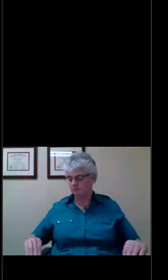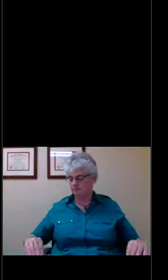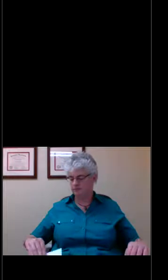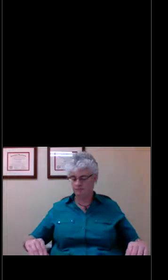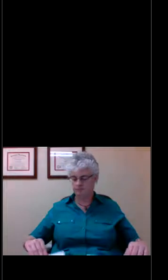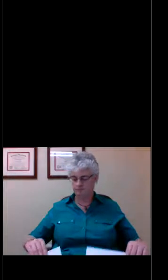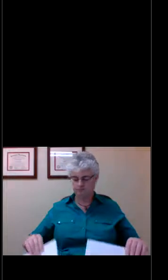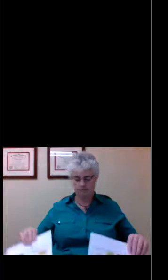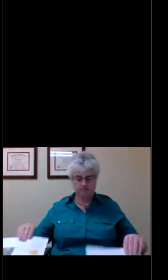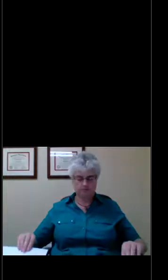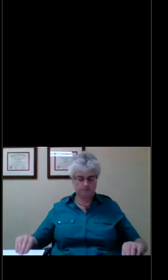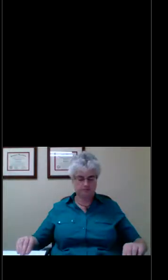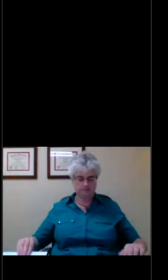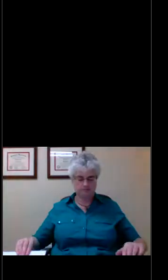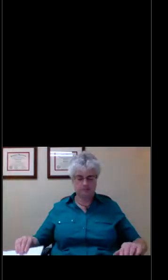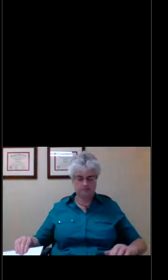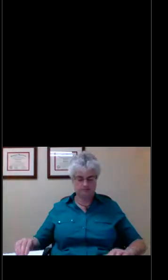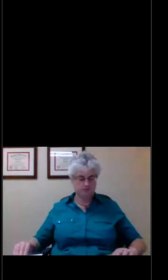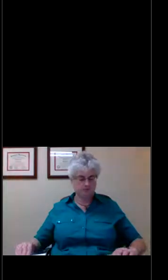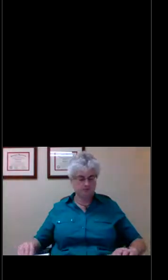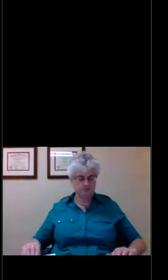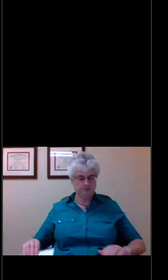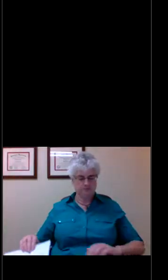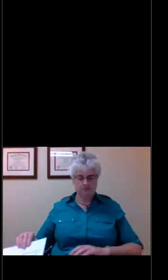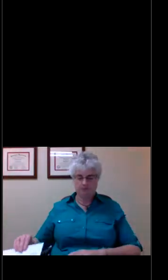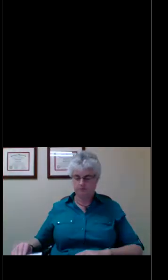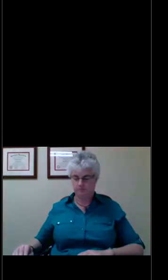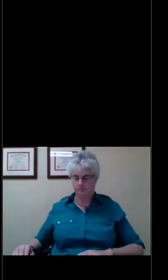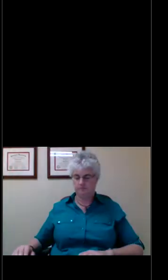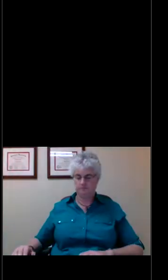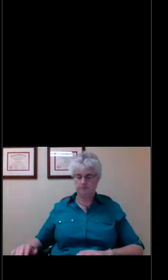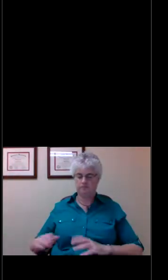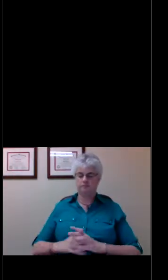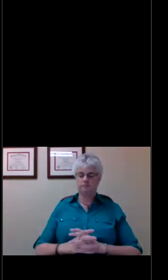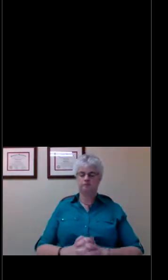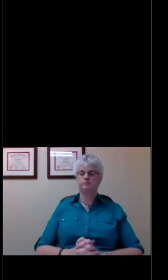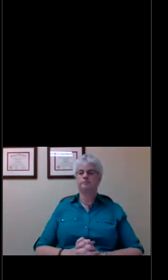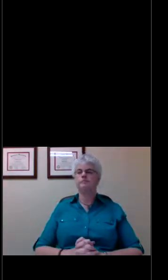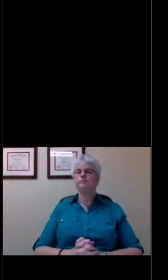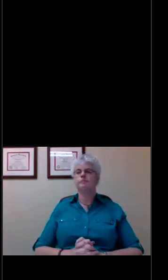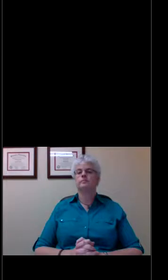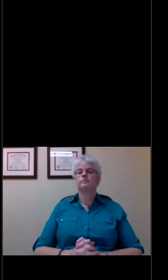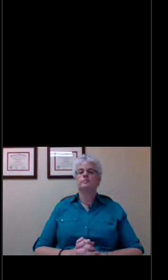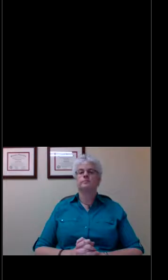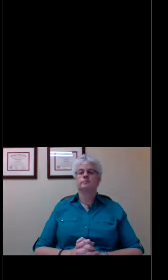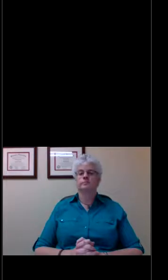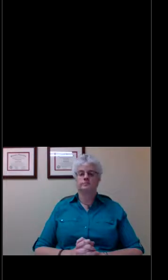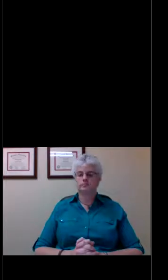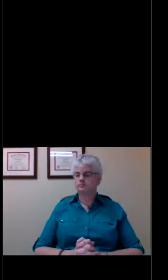"A person who cannot hear any spoken words", or "a person who lost some hearing after age 5."